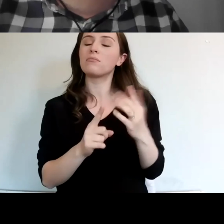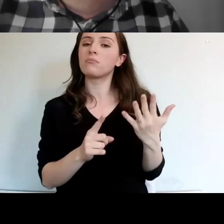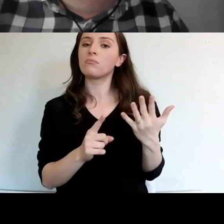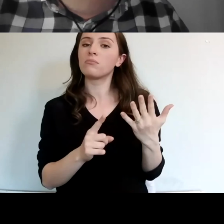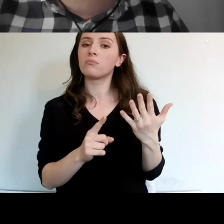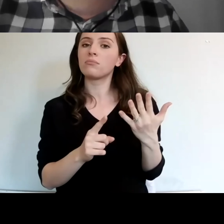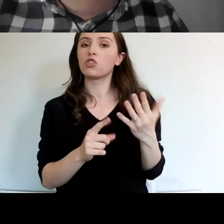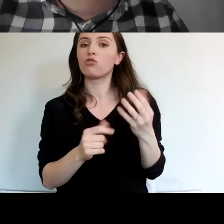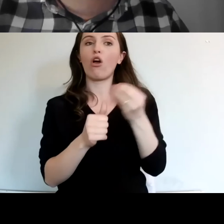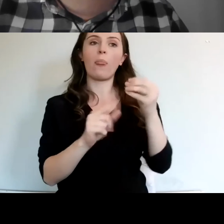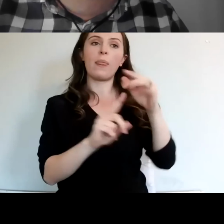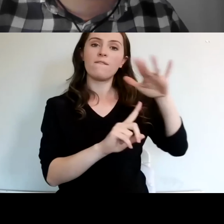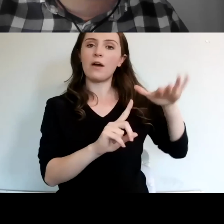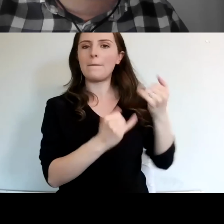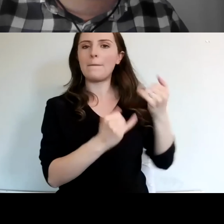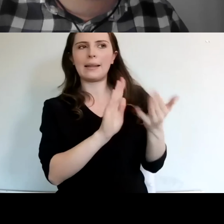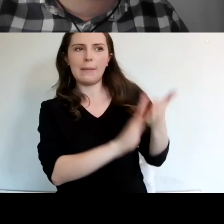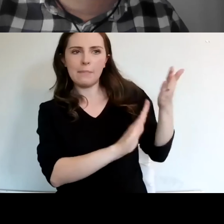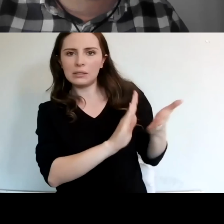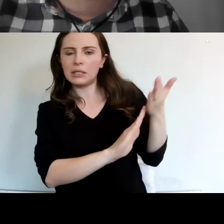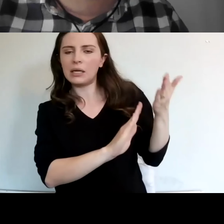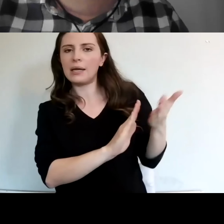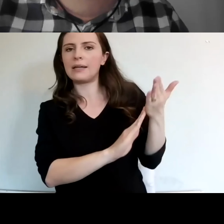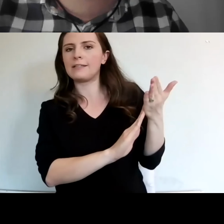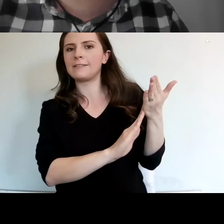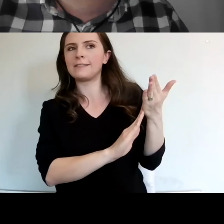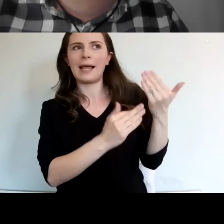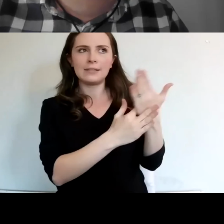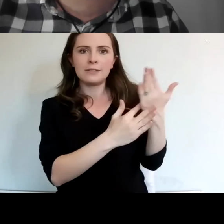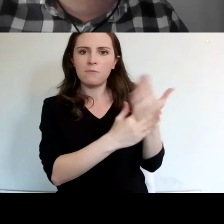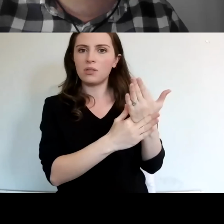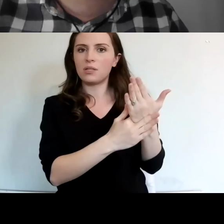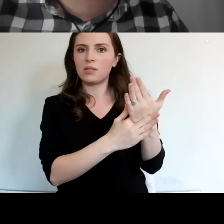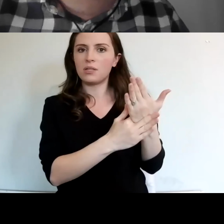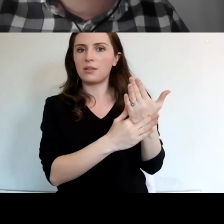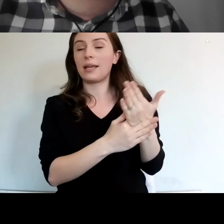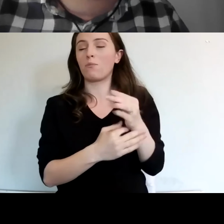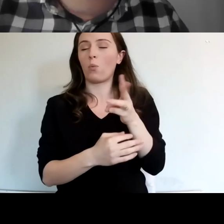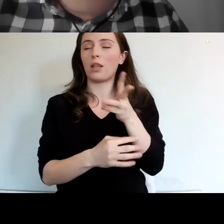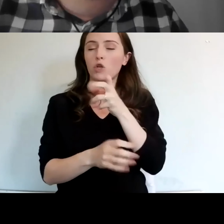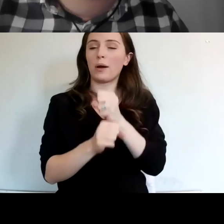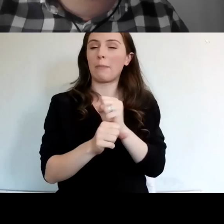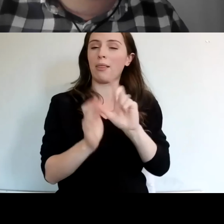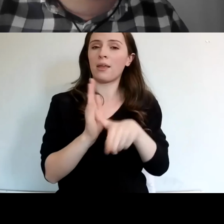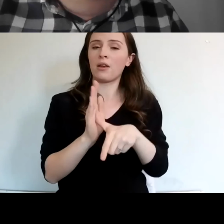such as the built environment and the building that others have and will be speaking about. So, if we take some of this...